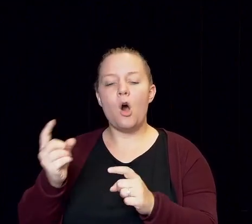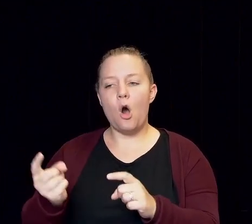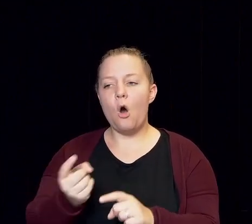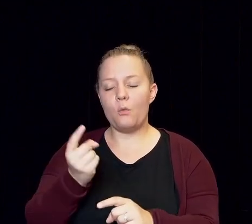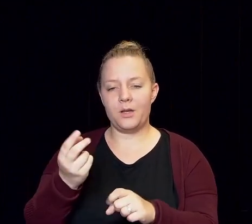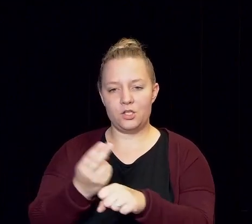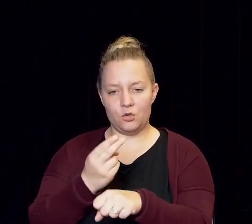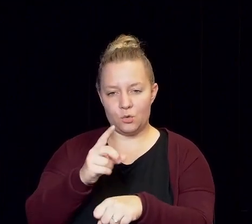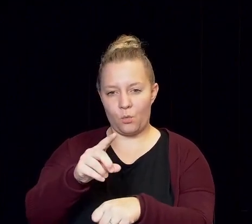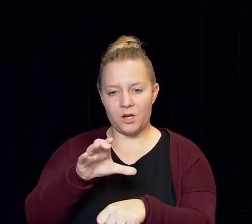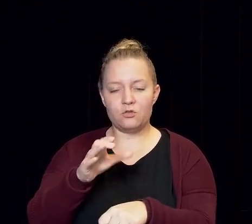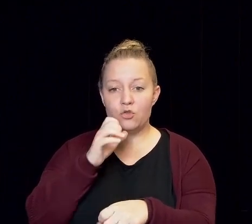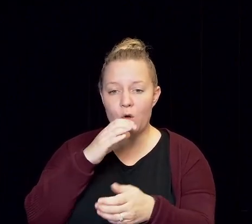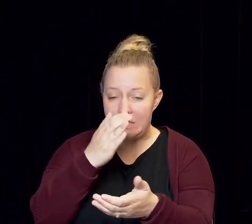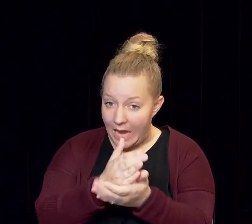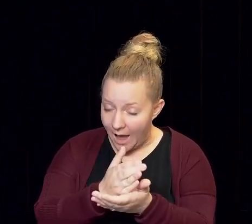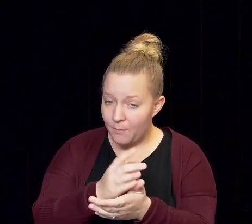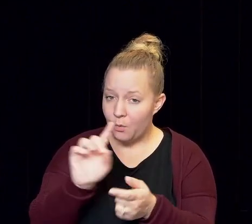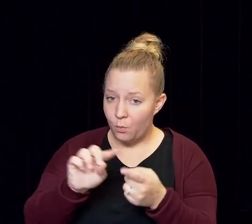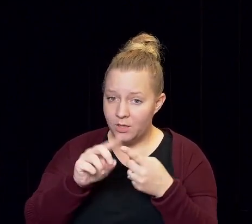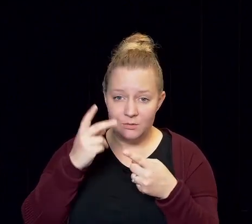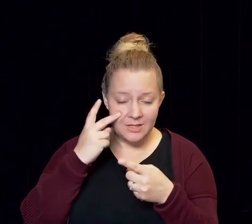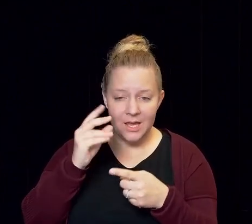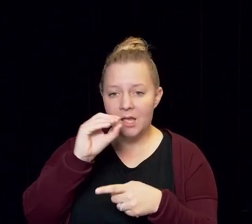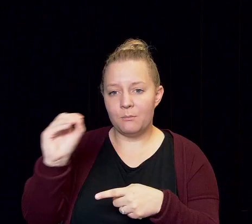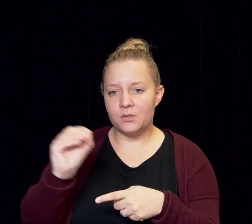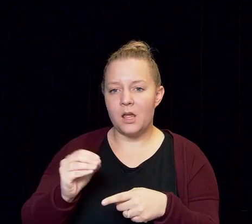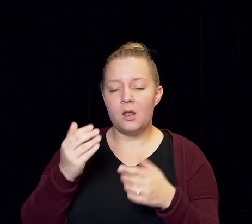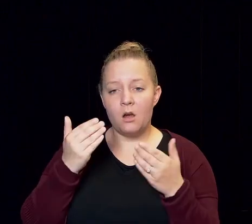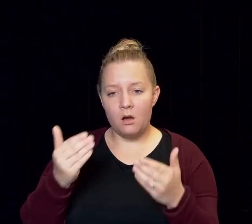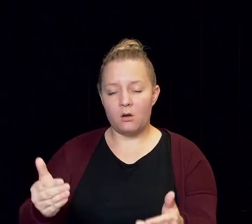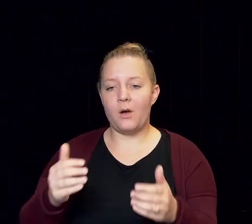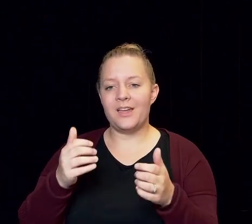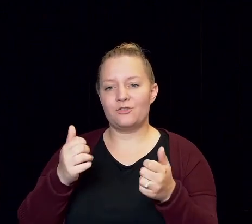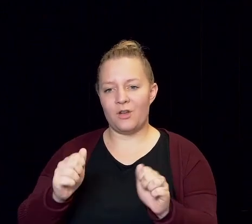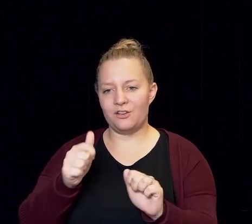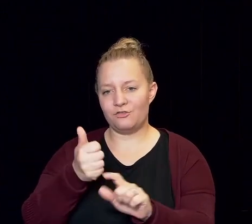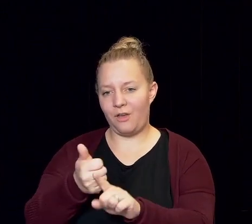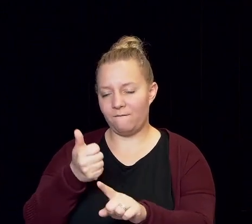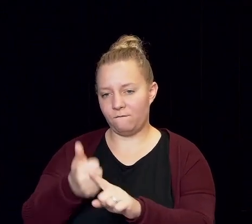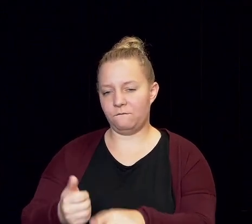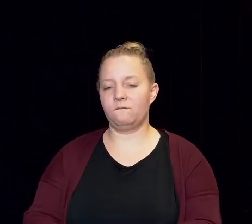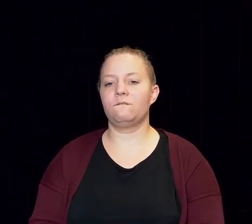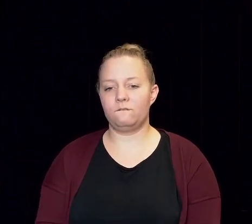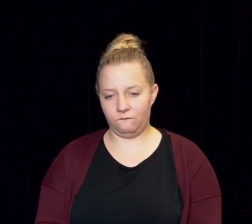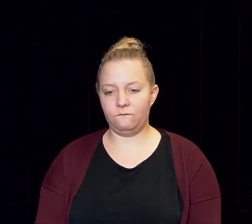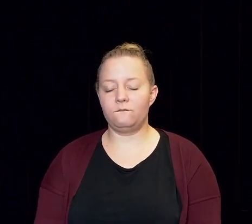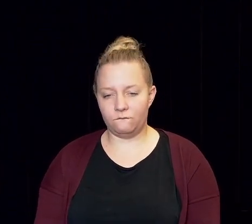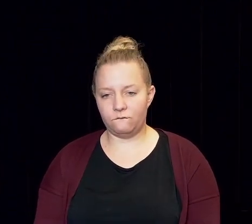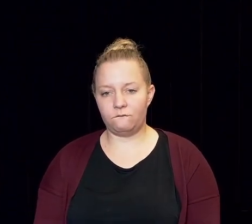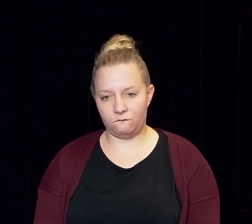Alright, you have one You Try left. Push pause on the video and try it and come back and check yourself.